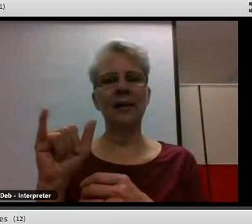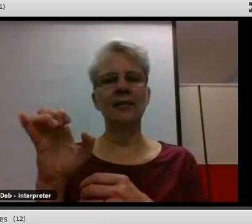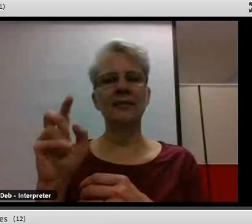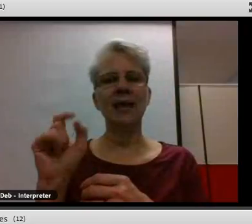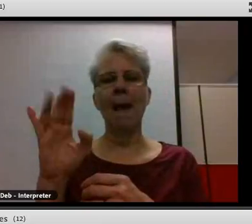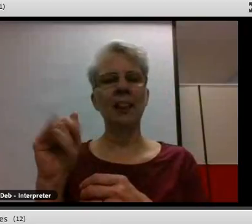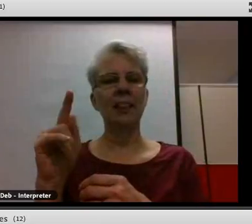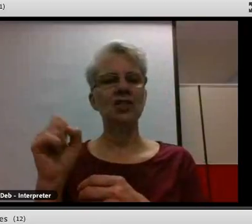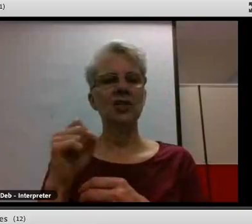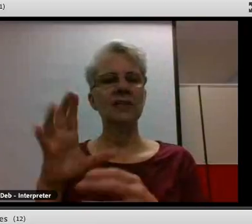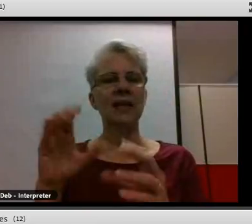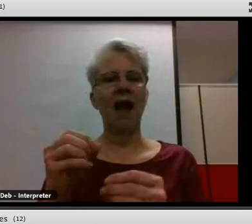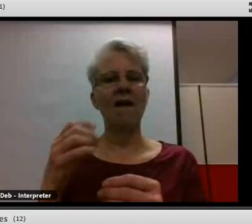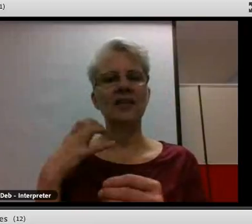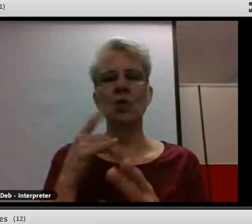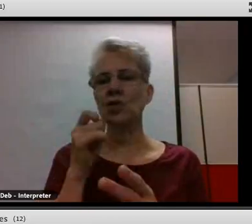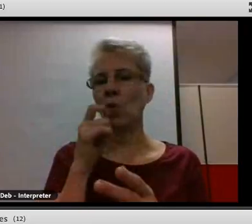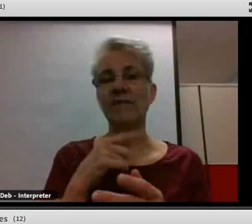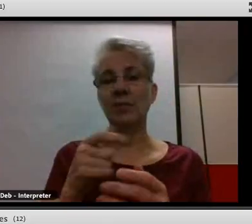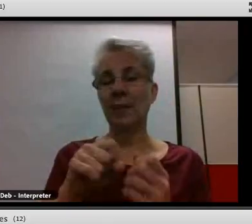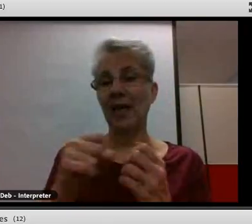So a couple little bit more things about the law.